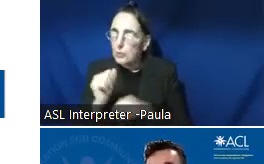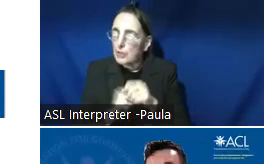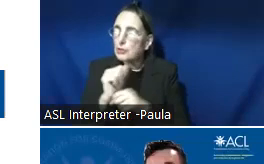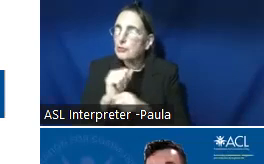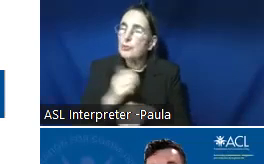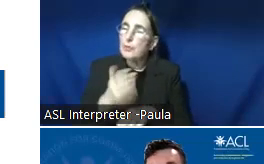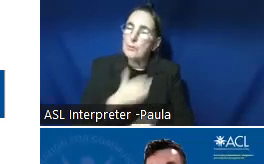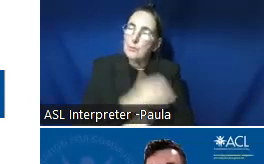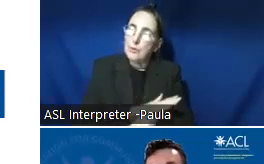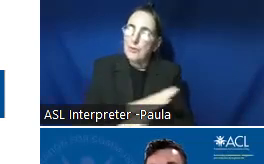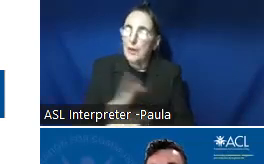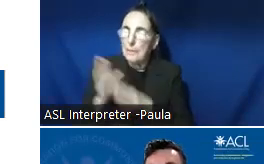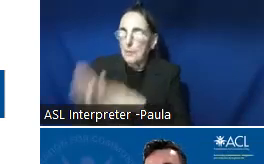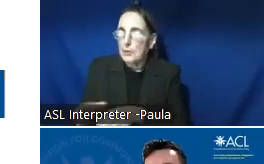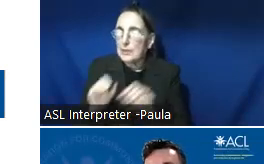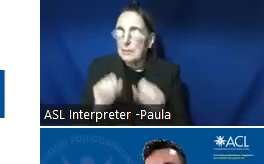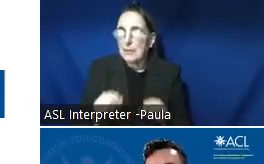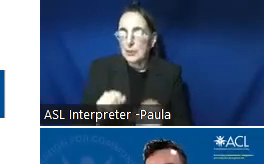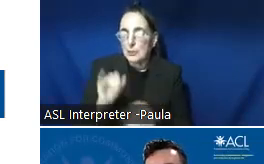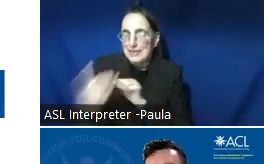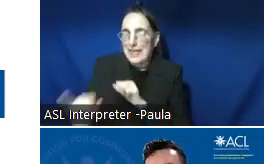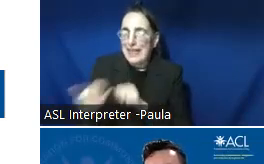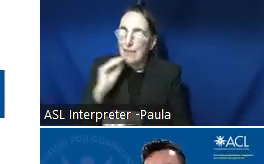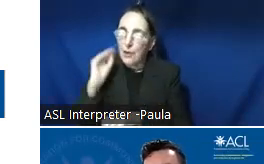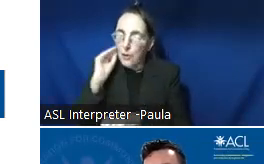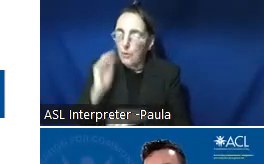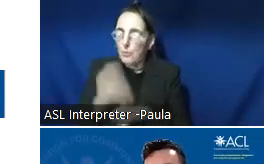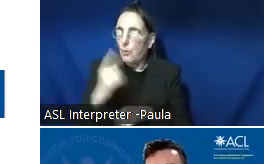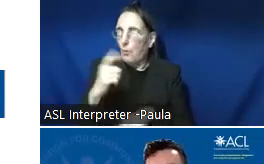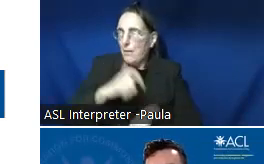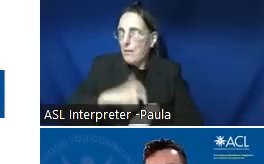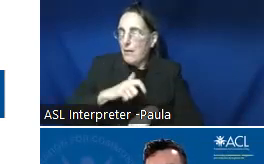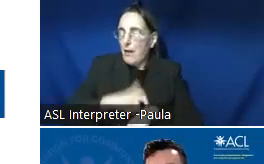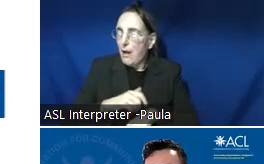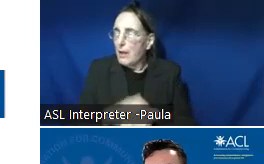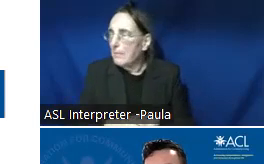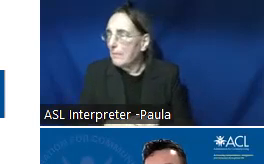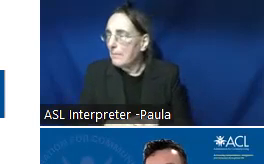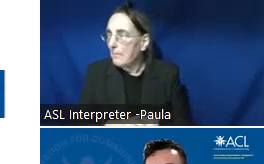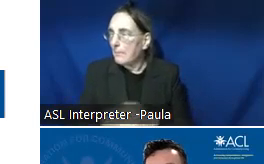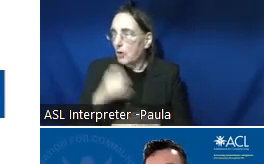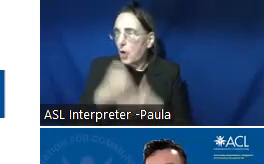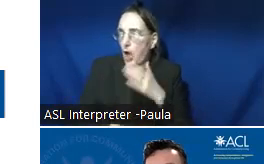their homes and communities. One-time transition costs, which are non-reoccurring set up expenses for an individual